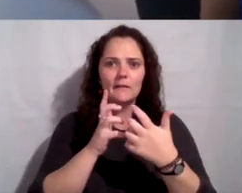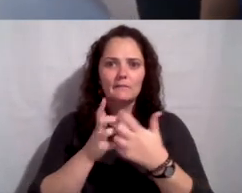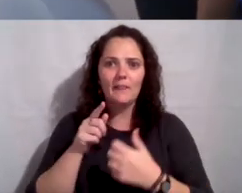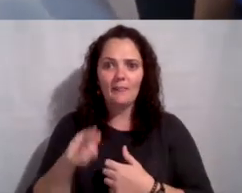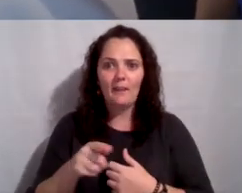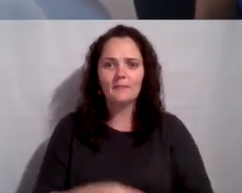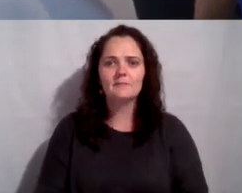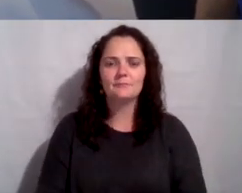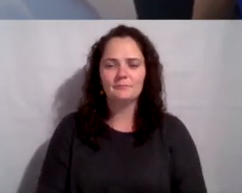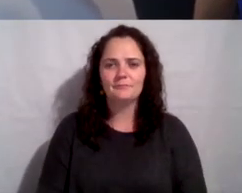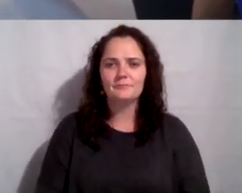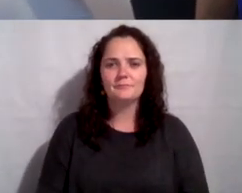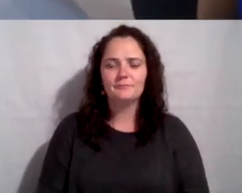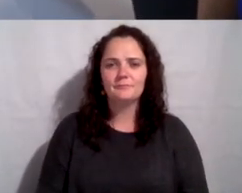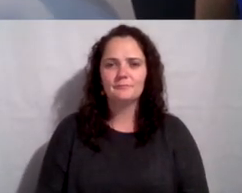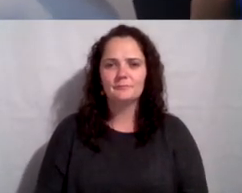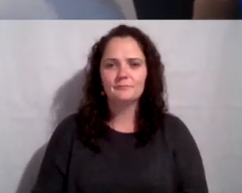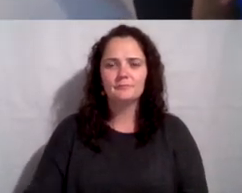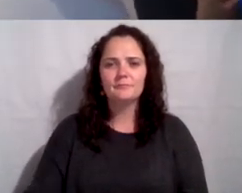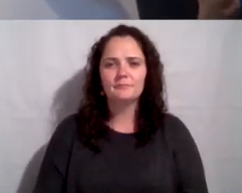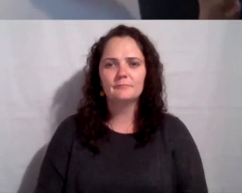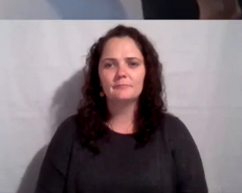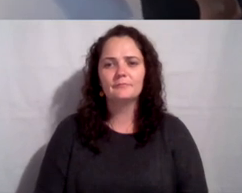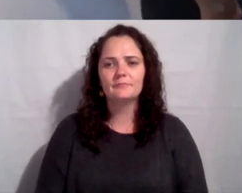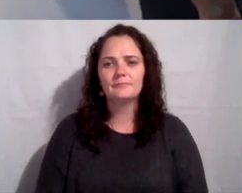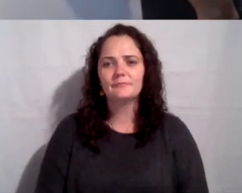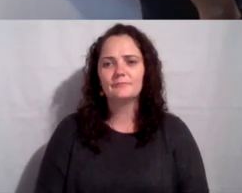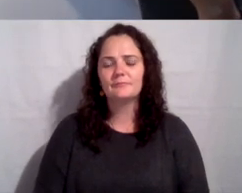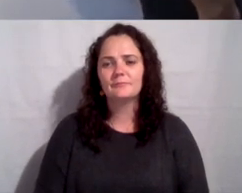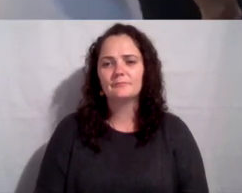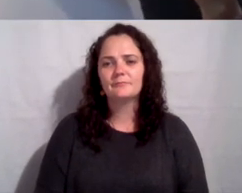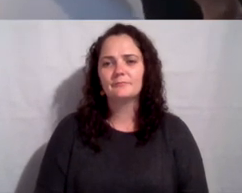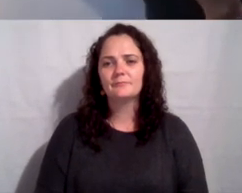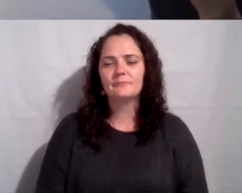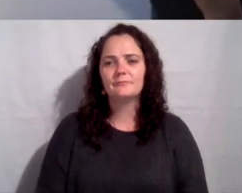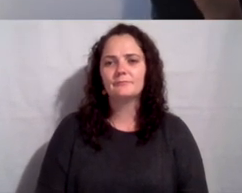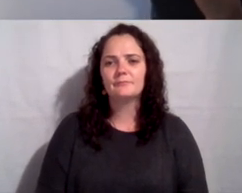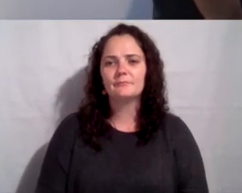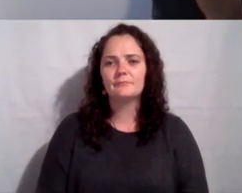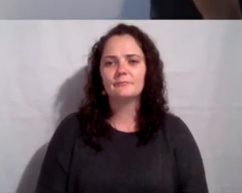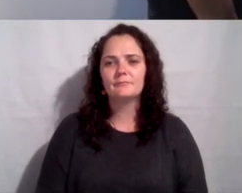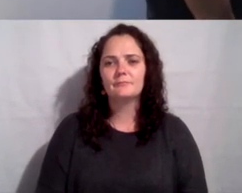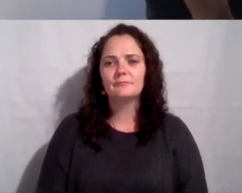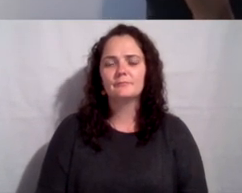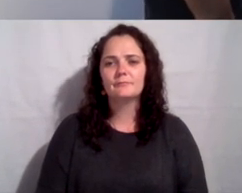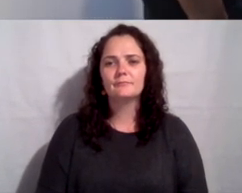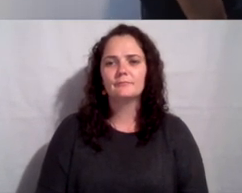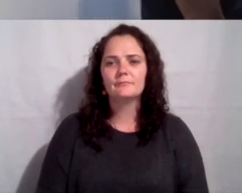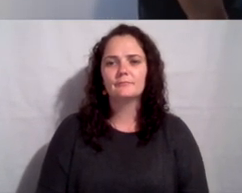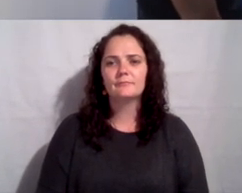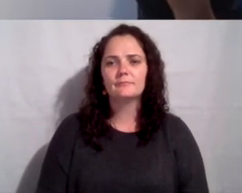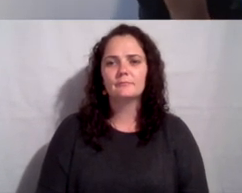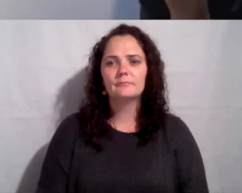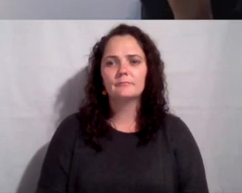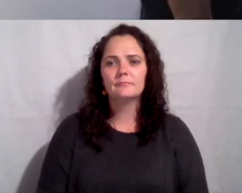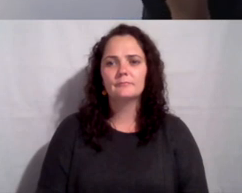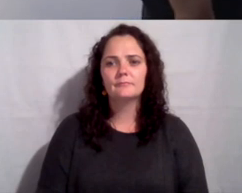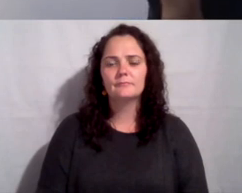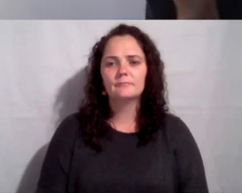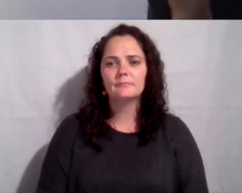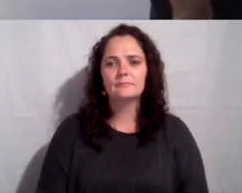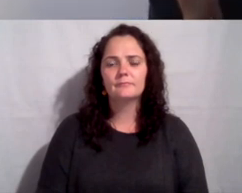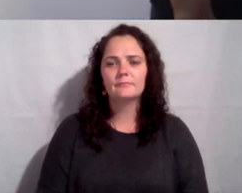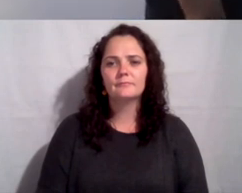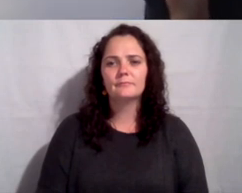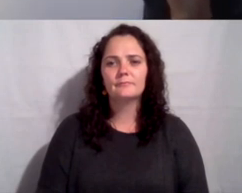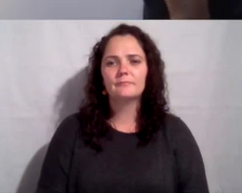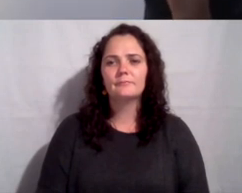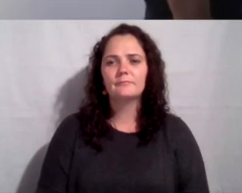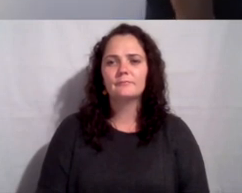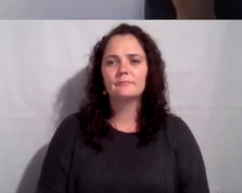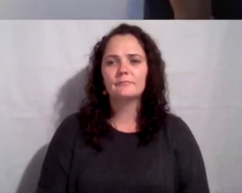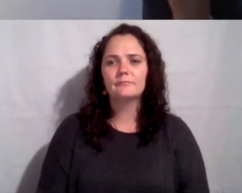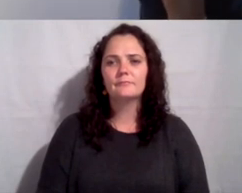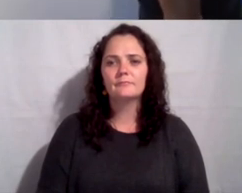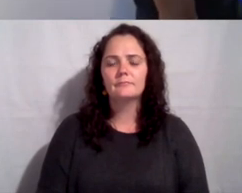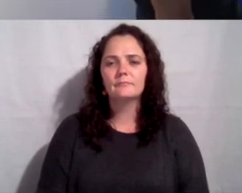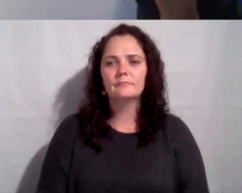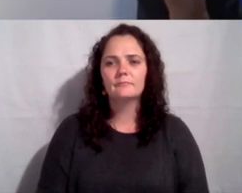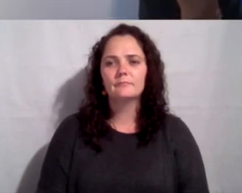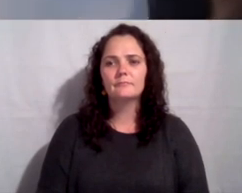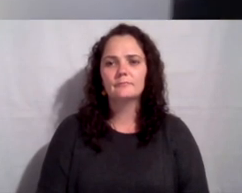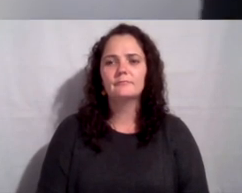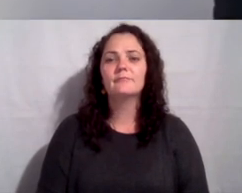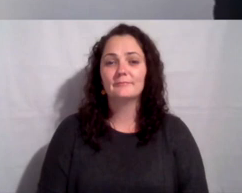into that compositional frame too.